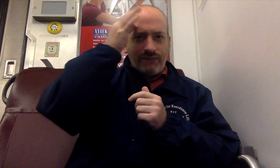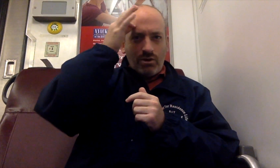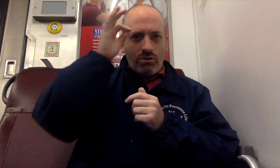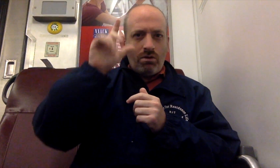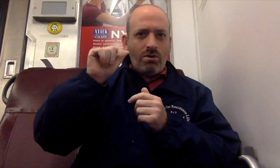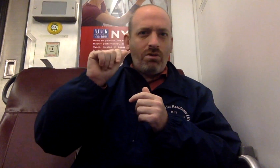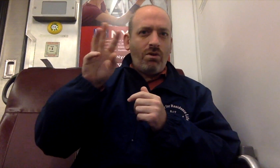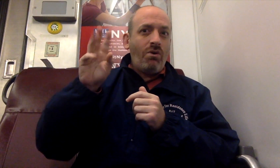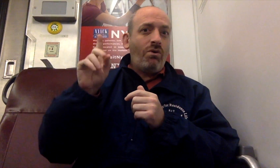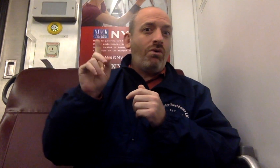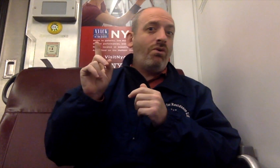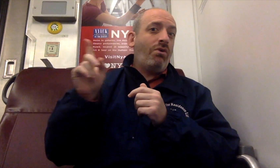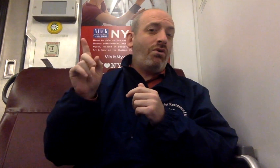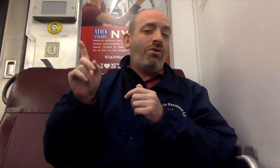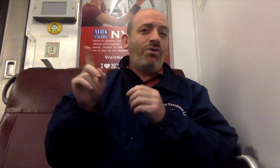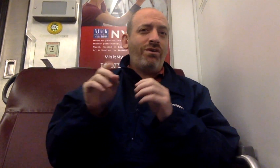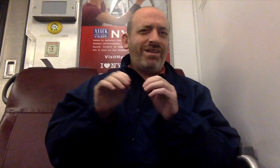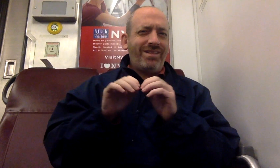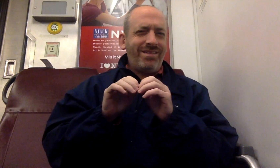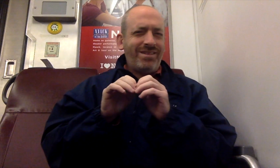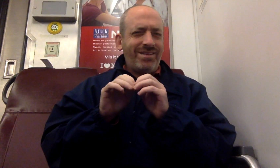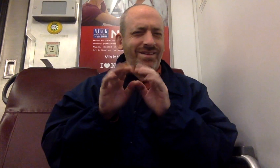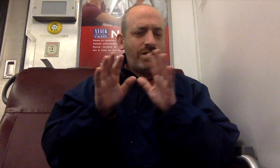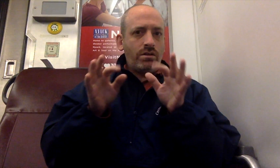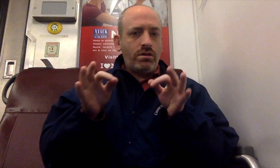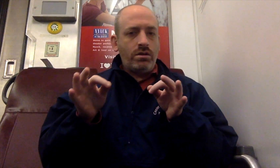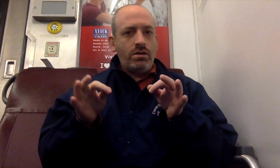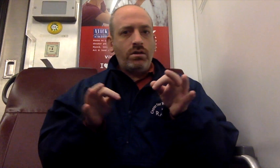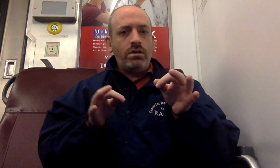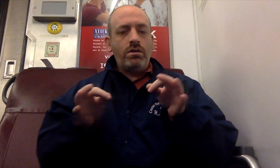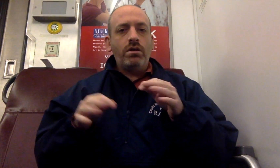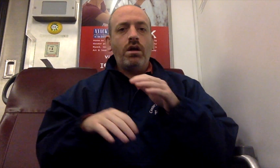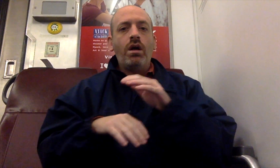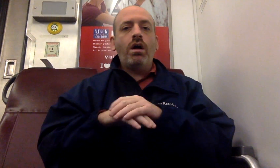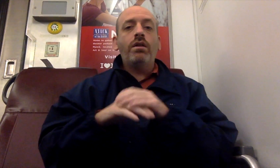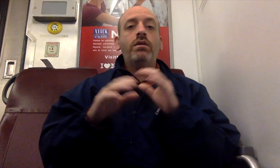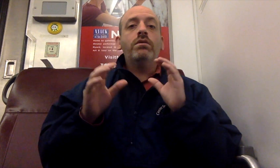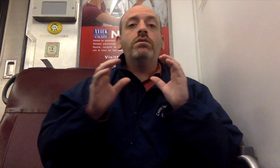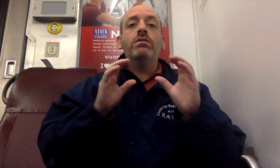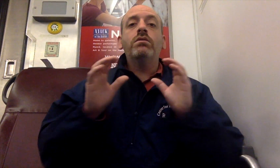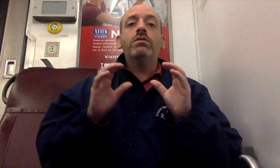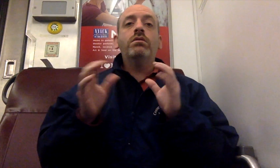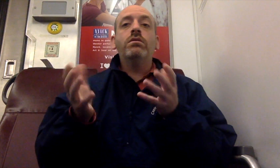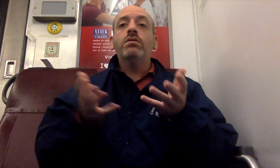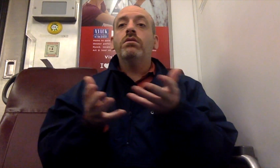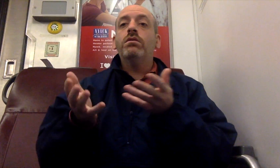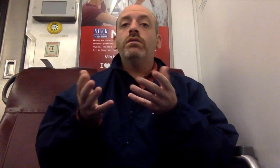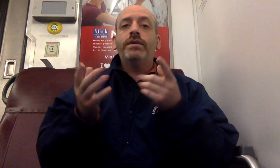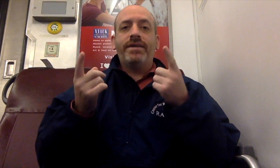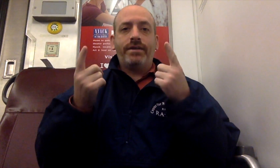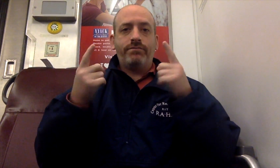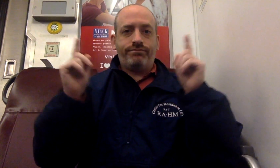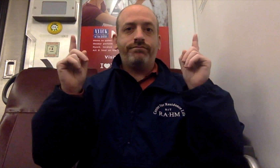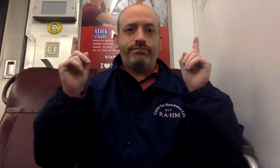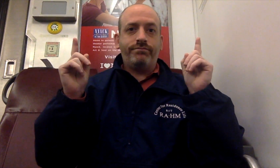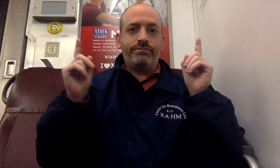It's a federal legislation. This law clearly address the communication to be most effective.